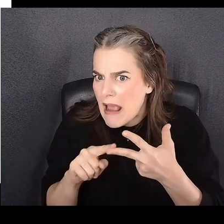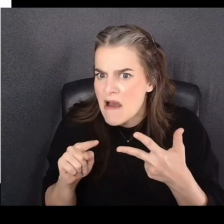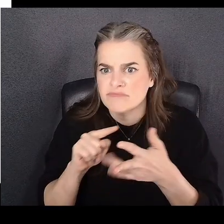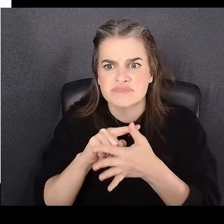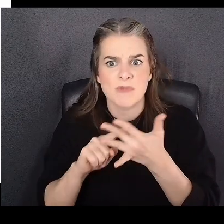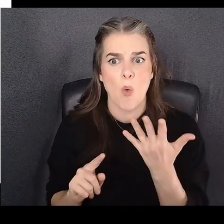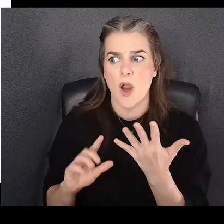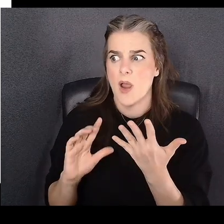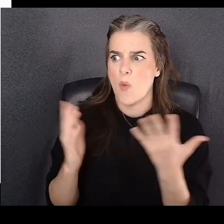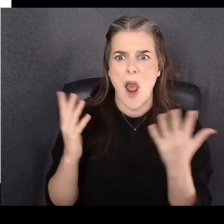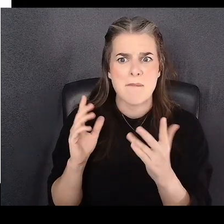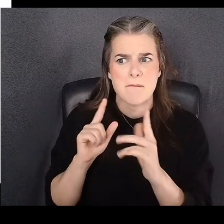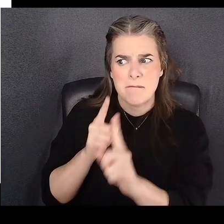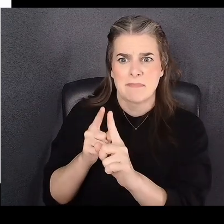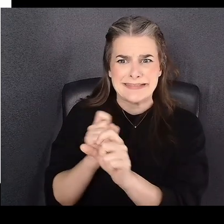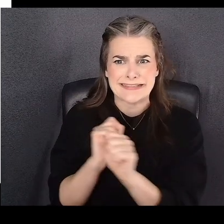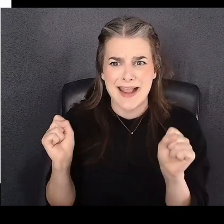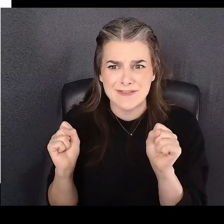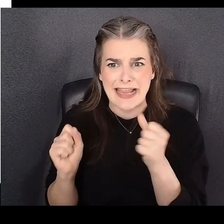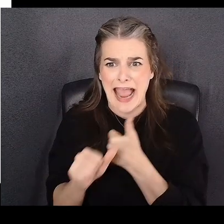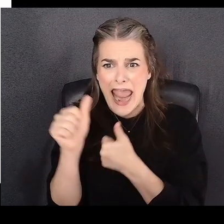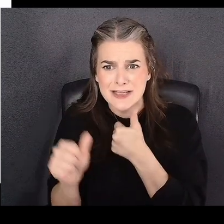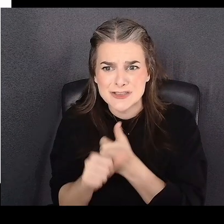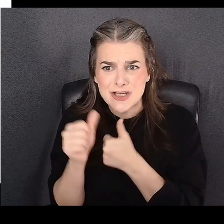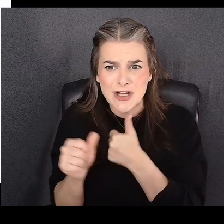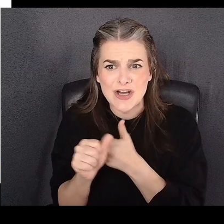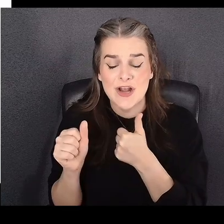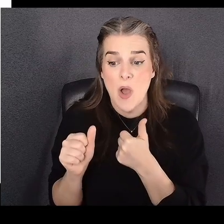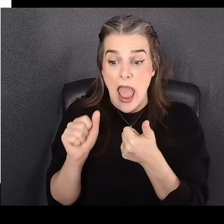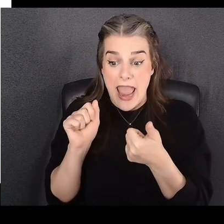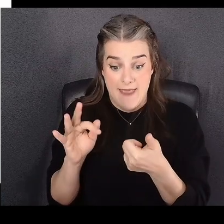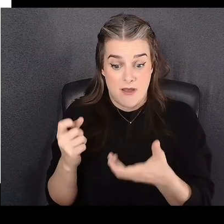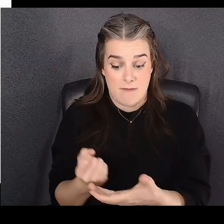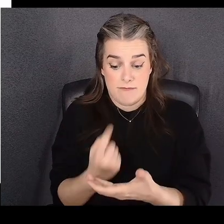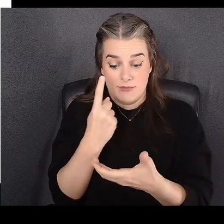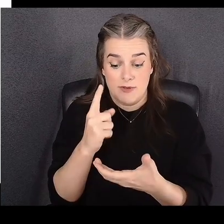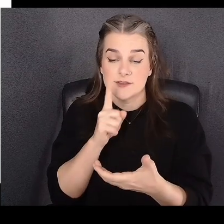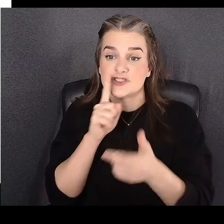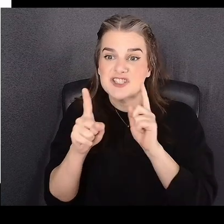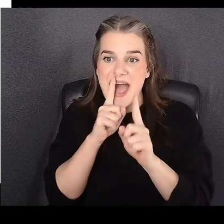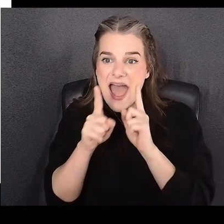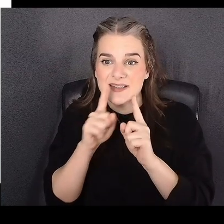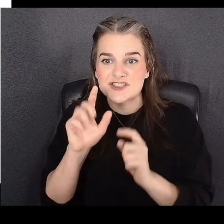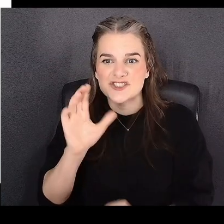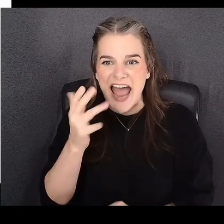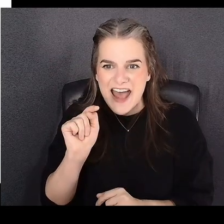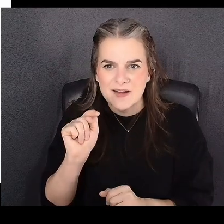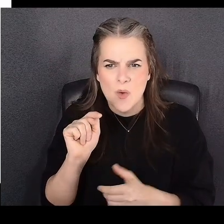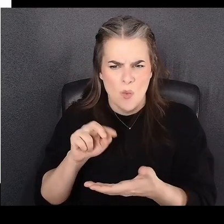And what does it mean to get a chat? You got invited to be a friend of somebody.